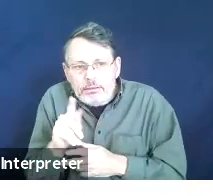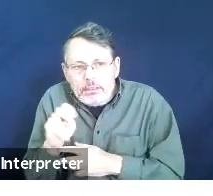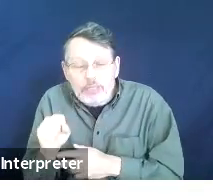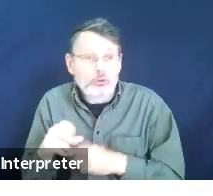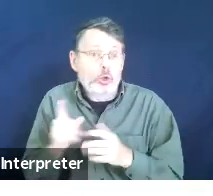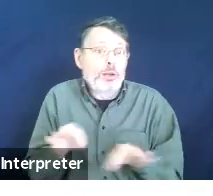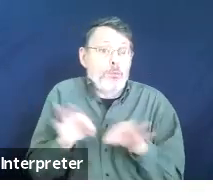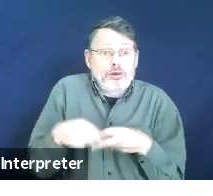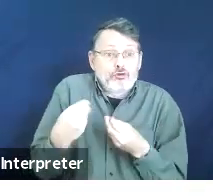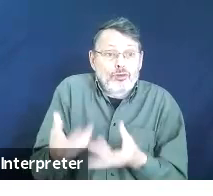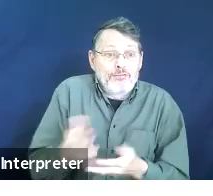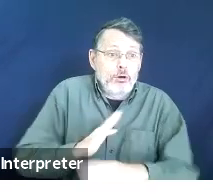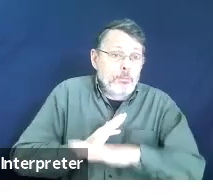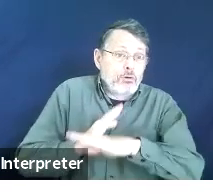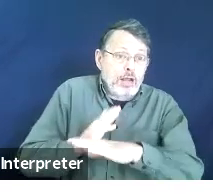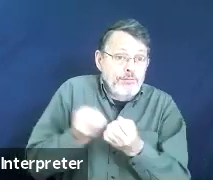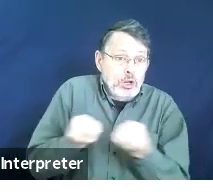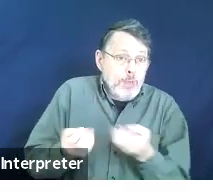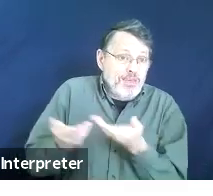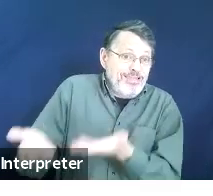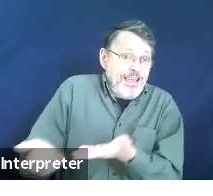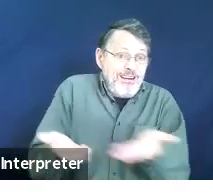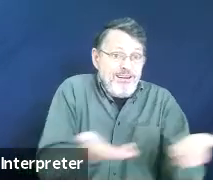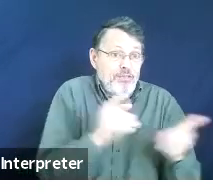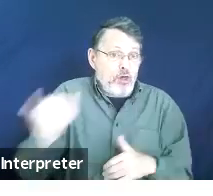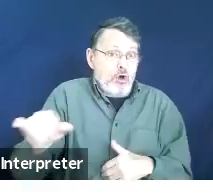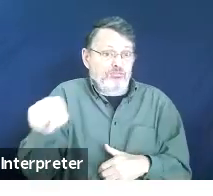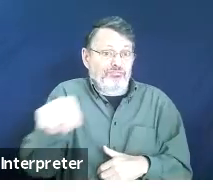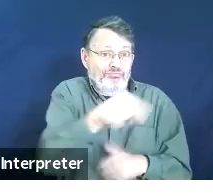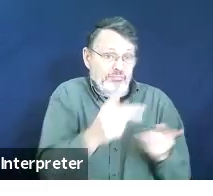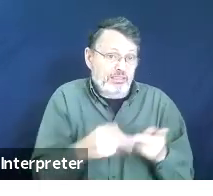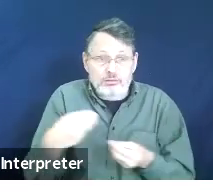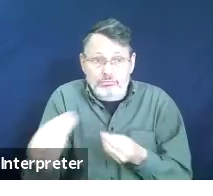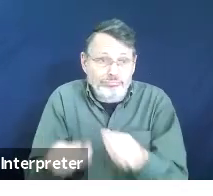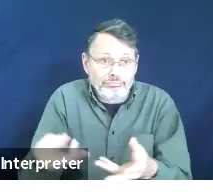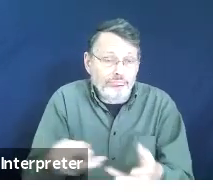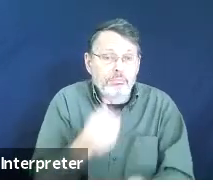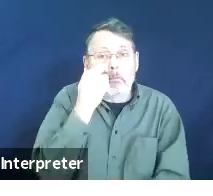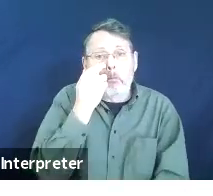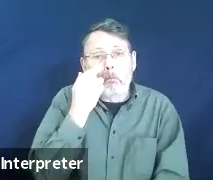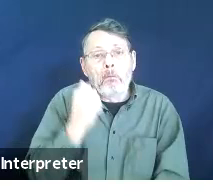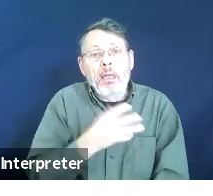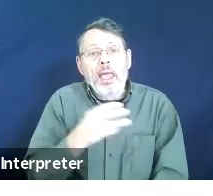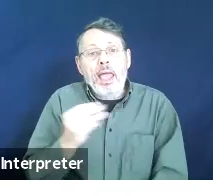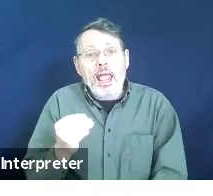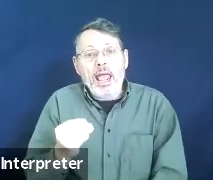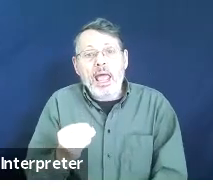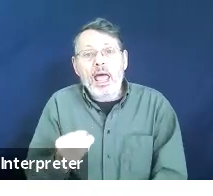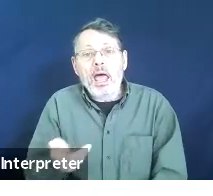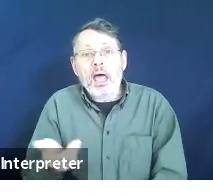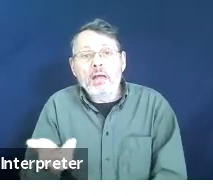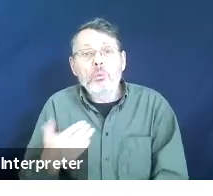important, specifically for those facilities. And we have statistics and numbers and all that stuff